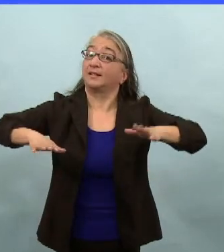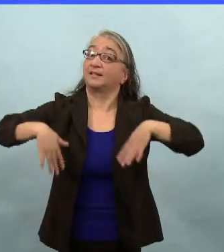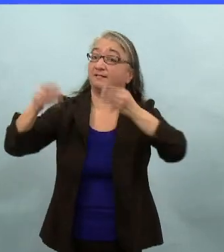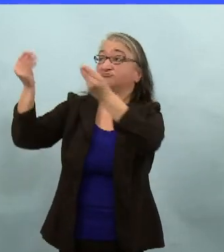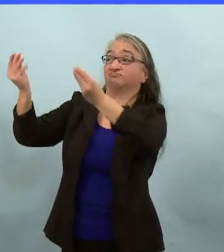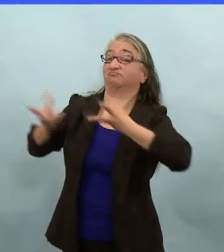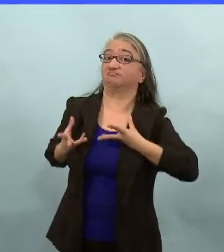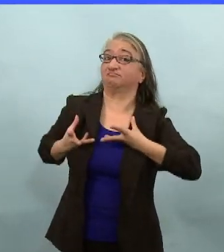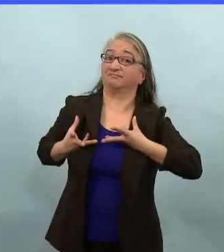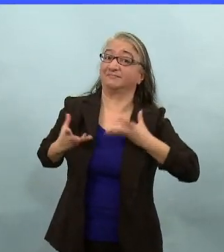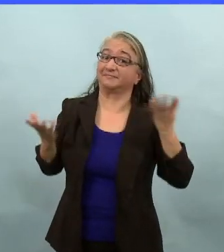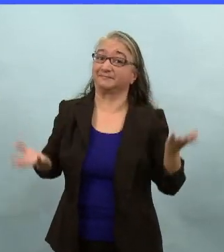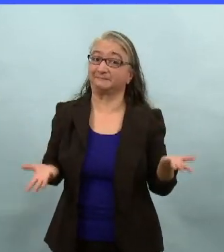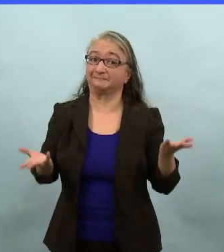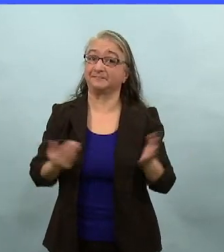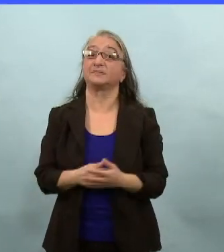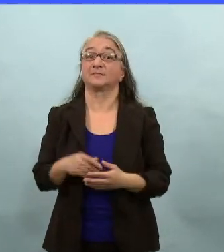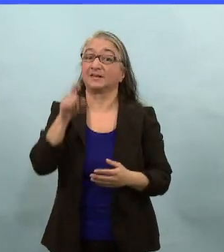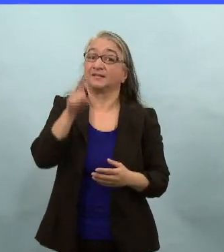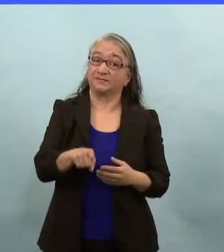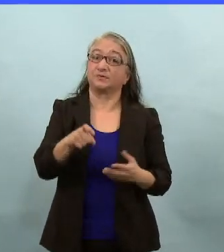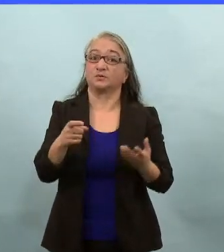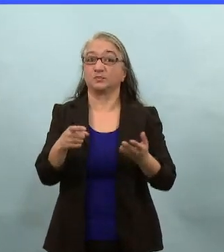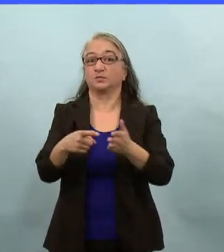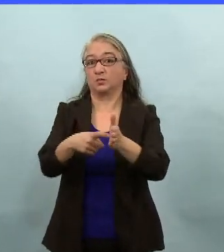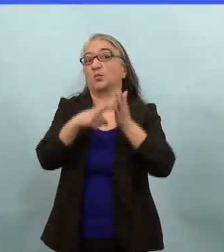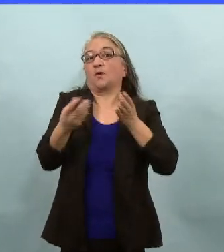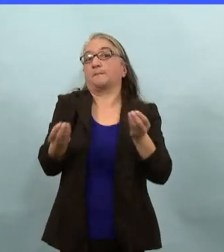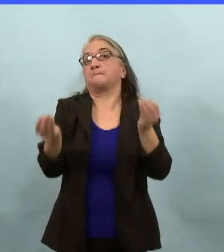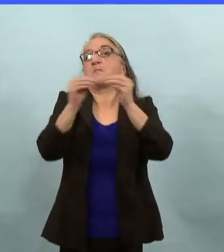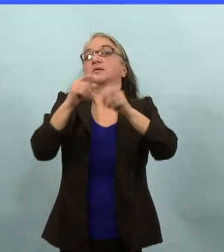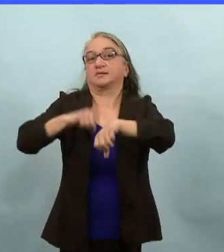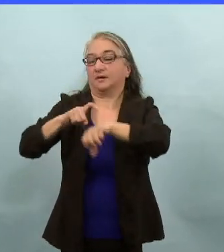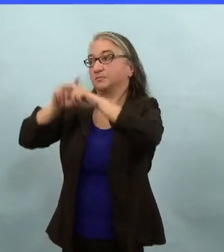that information out uh from chart reviews that are underway at the present time your contingency